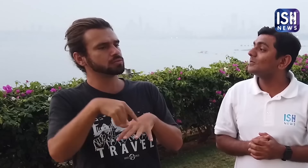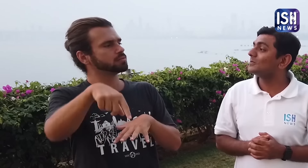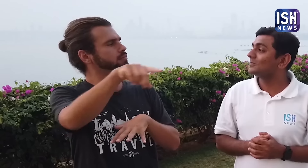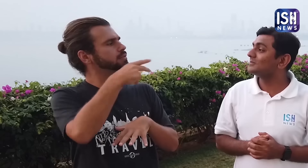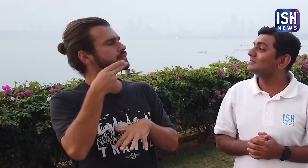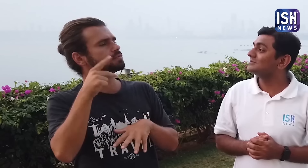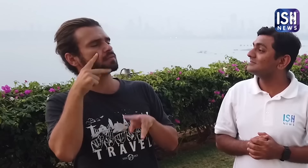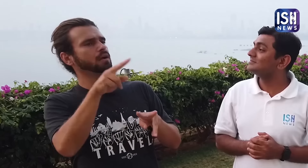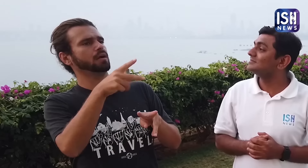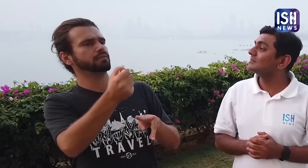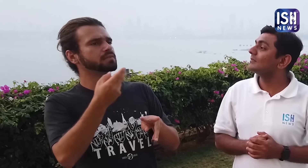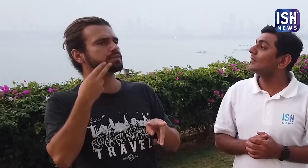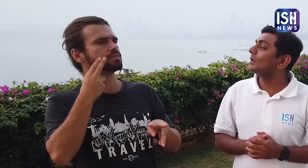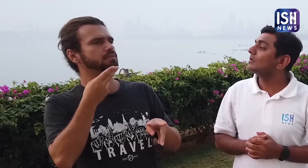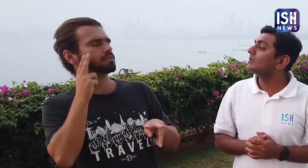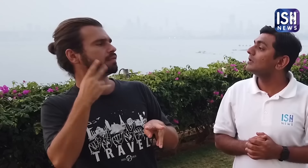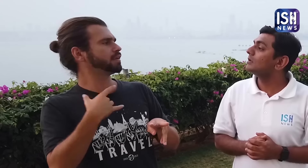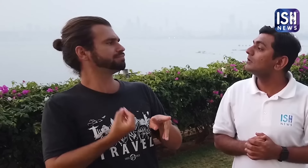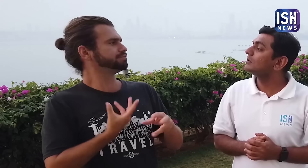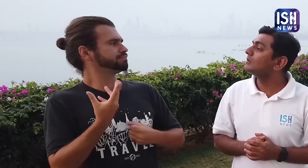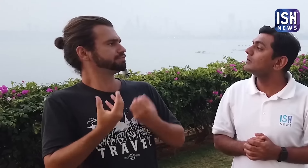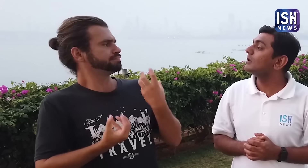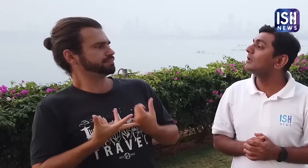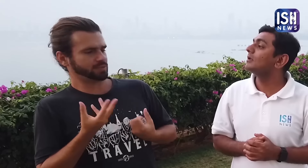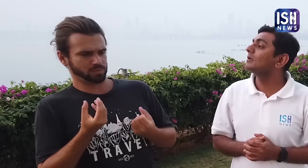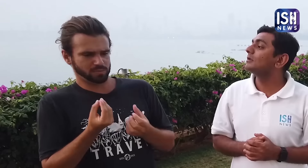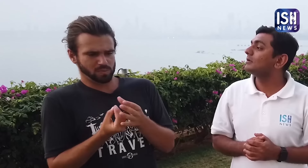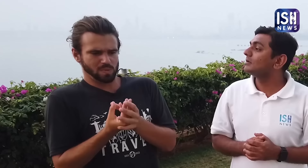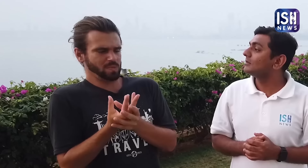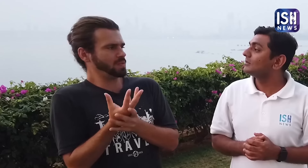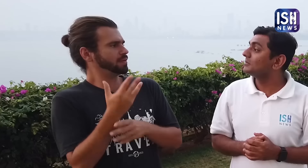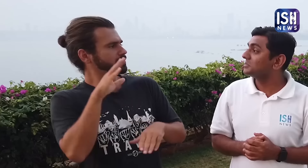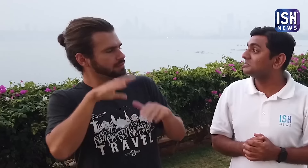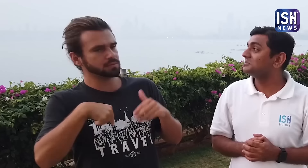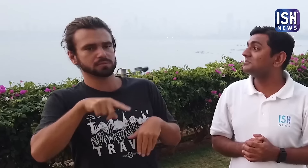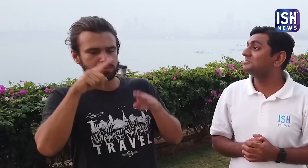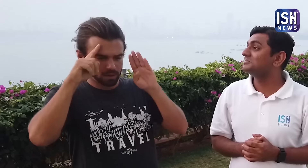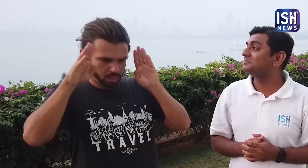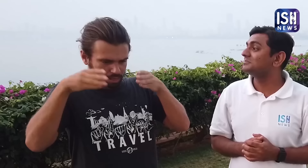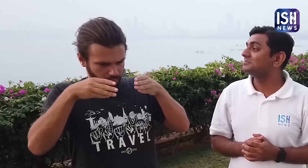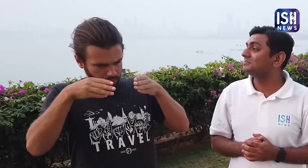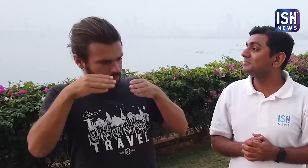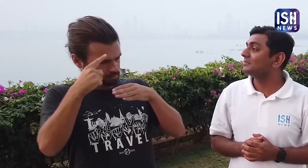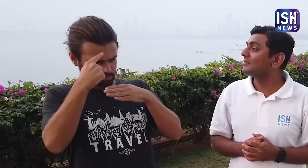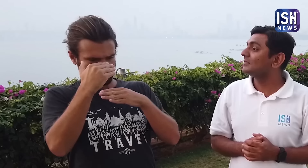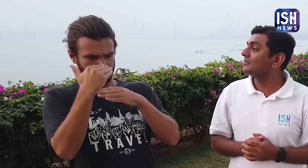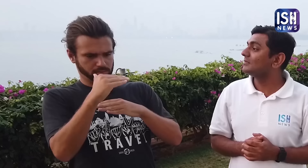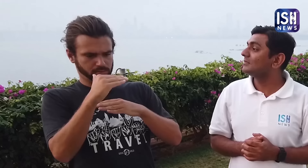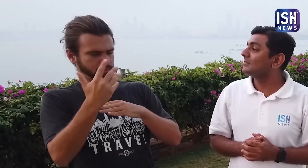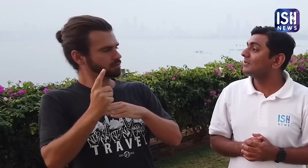When Deaf people see Deaf travellers they get inspired and they grow, because their minds are closed and limited.